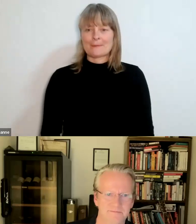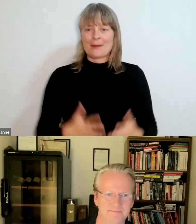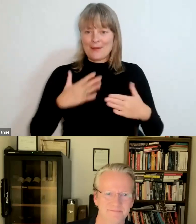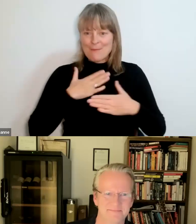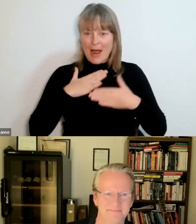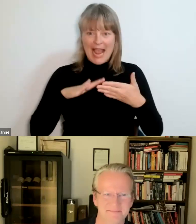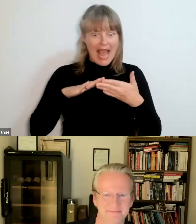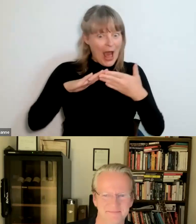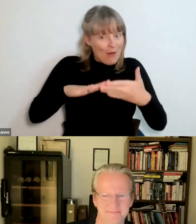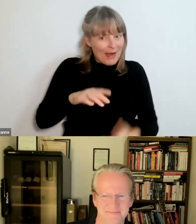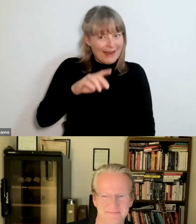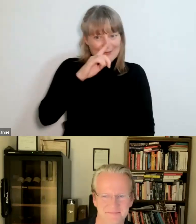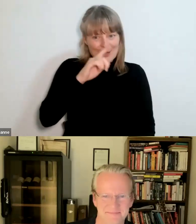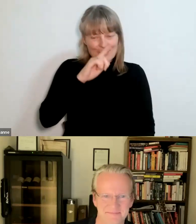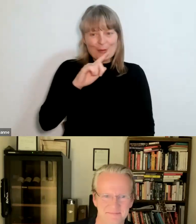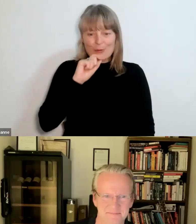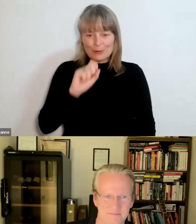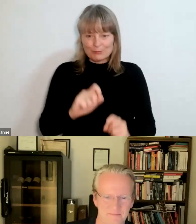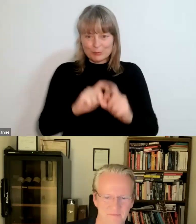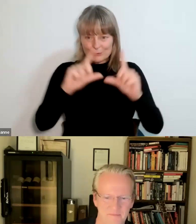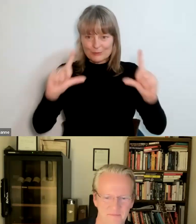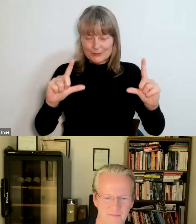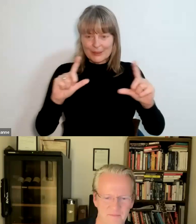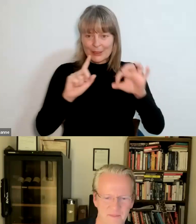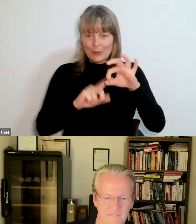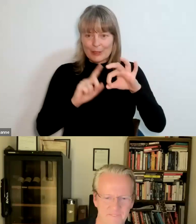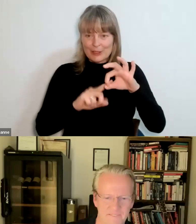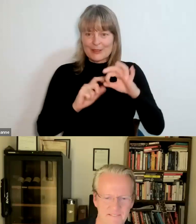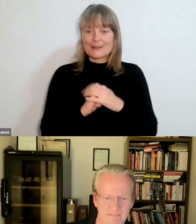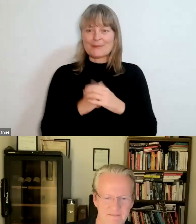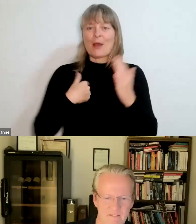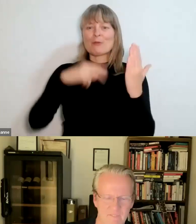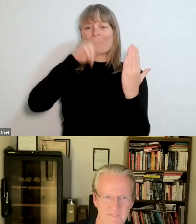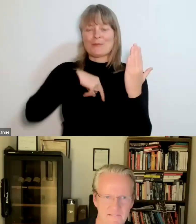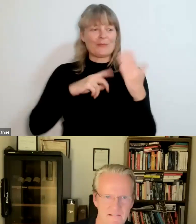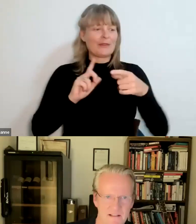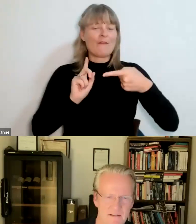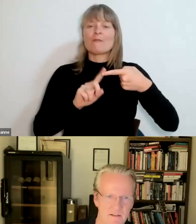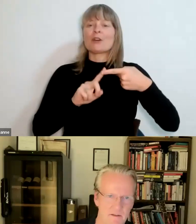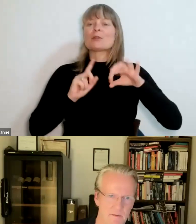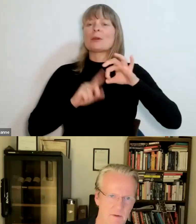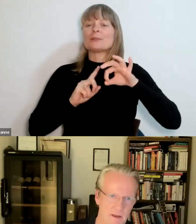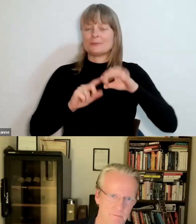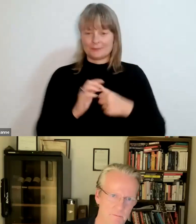That's right. I think we might go to some audience questions now. My helpers, can you put them up